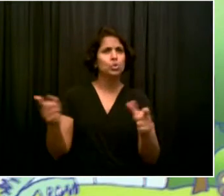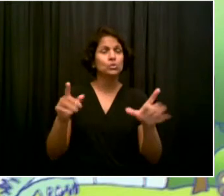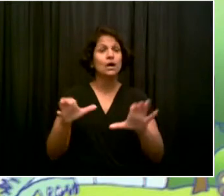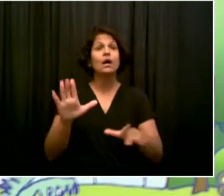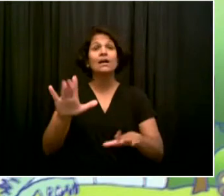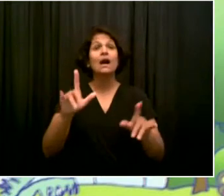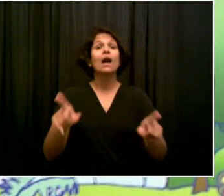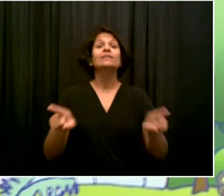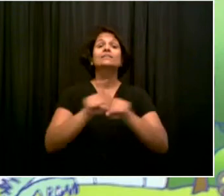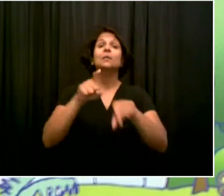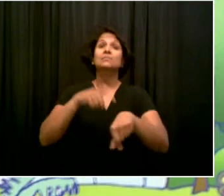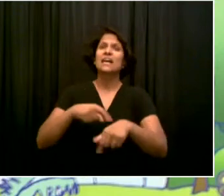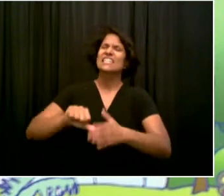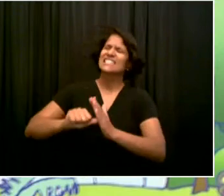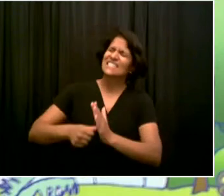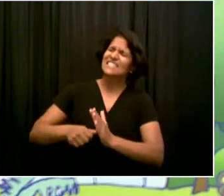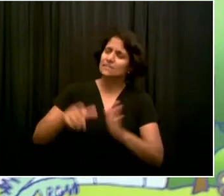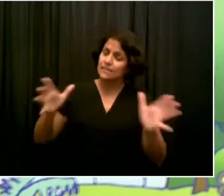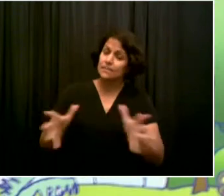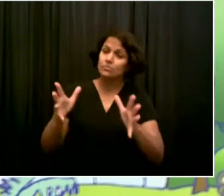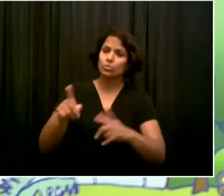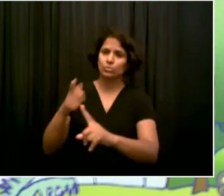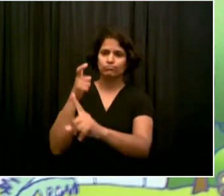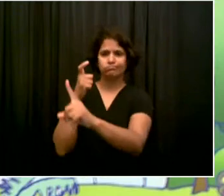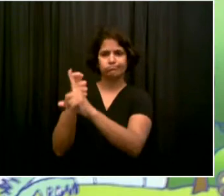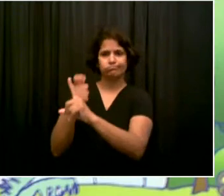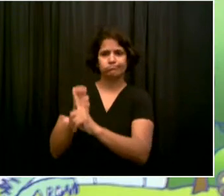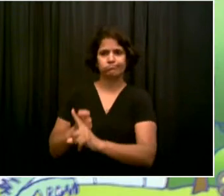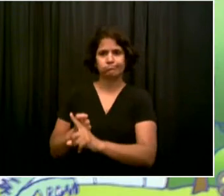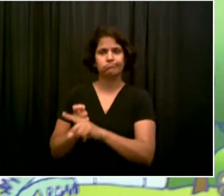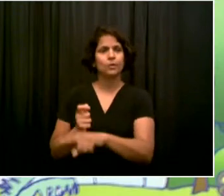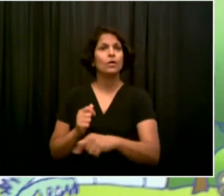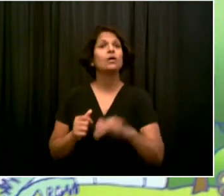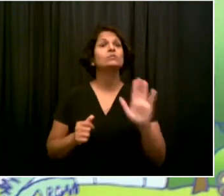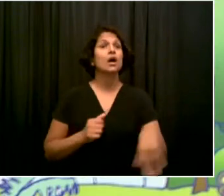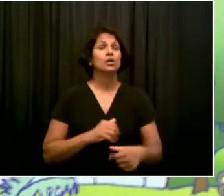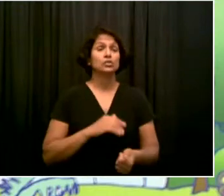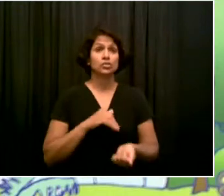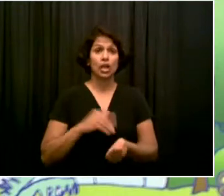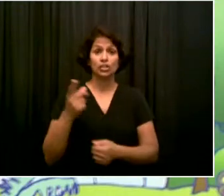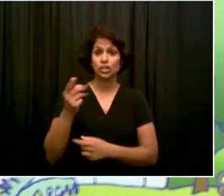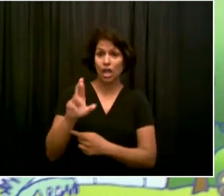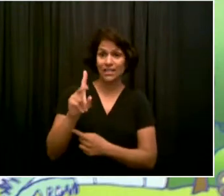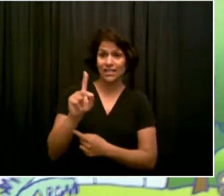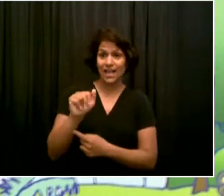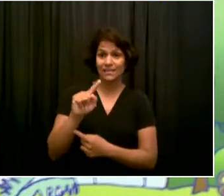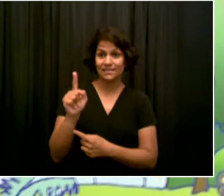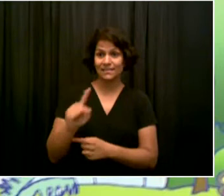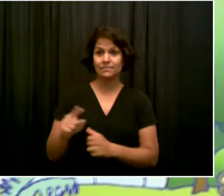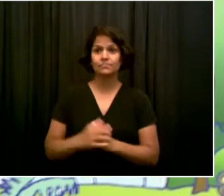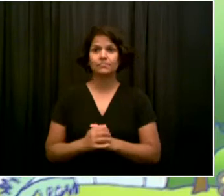THEN ON MONDAY WE HAVE A SHAPE OF THINGS TO PEOPLE TO HELP GUIDE THEM WHILE EMPHASIZING THE THING THAT IS